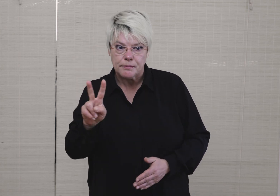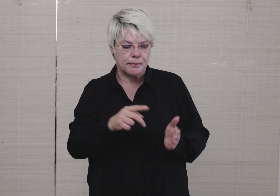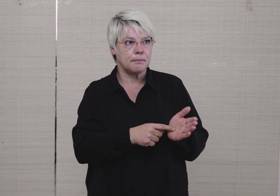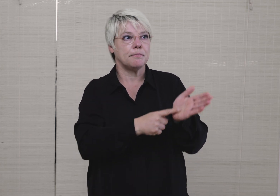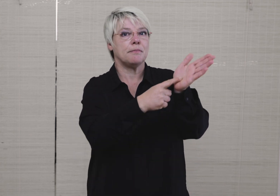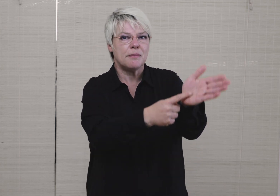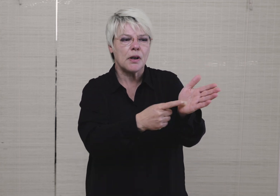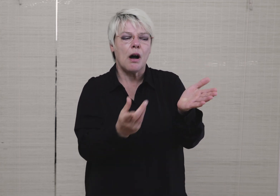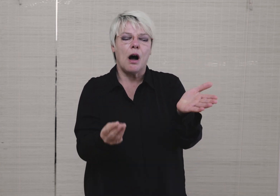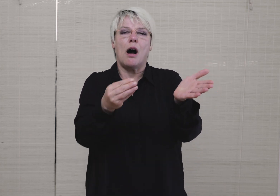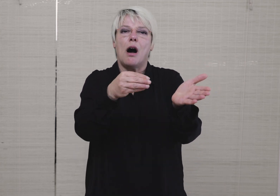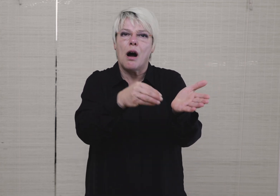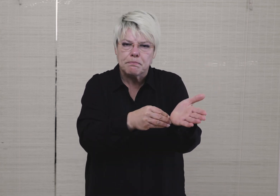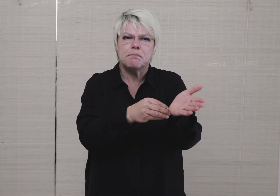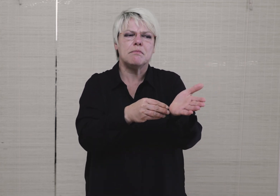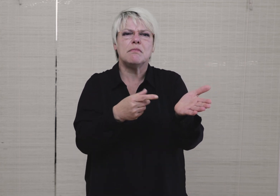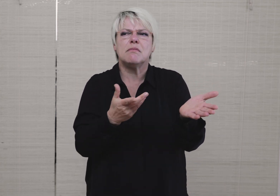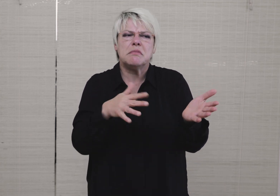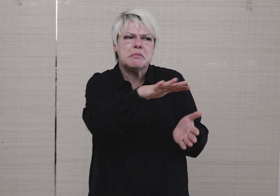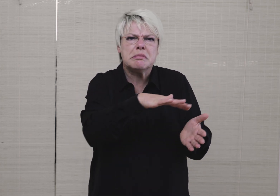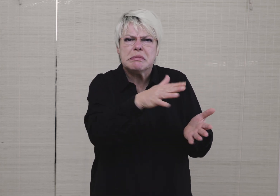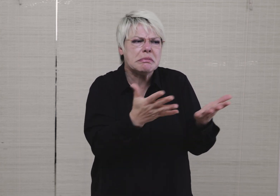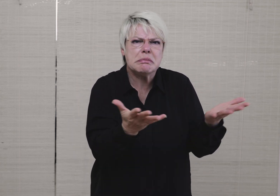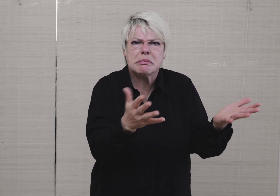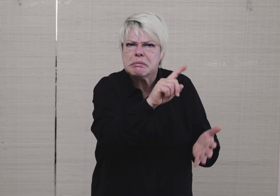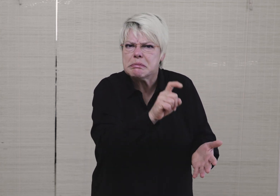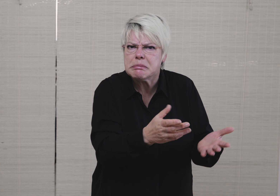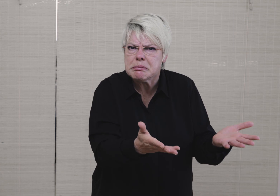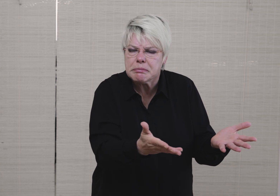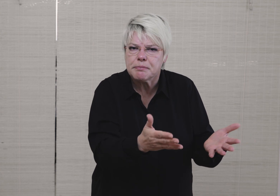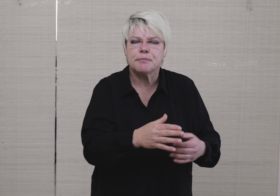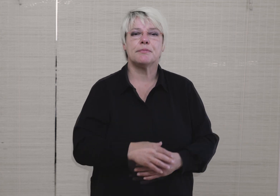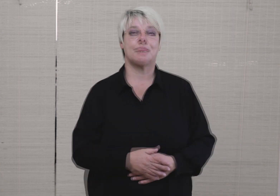also add the information about the incident briefly and clearly.